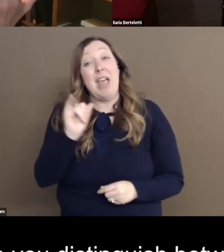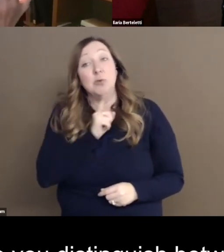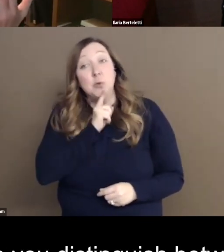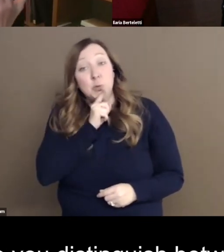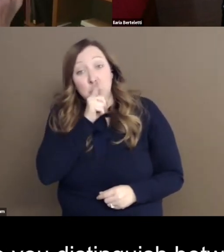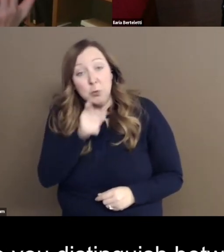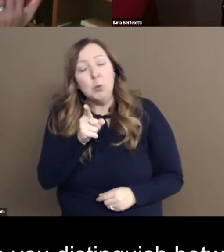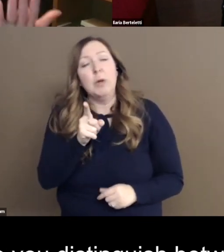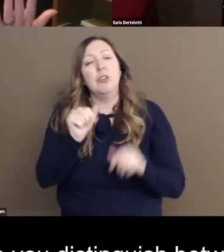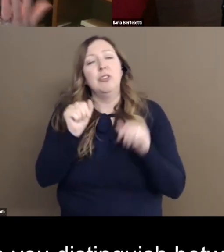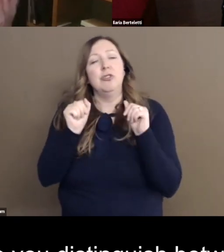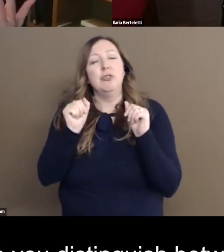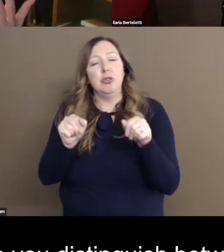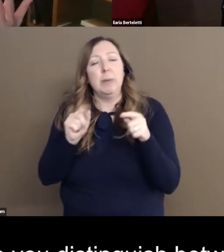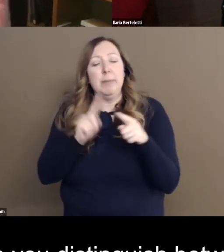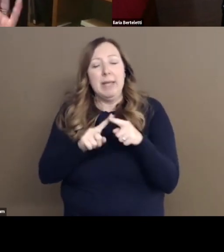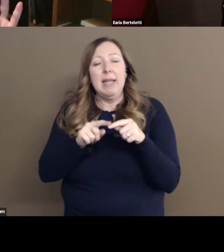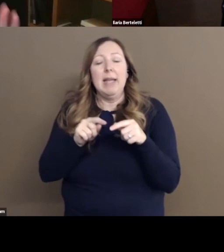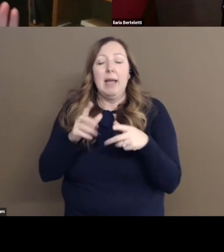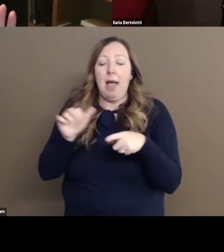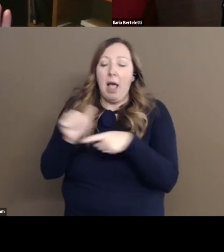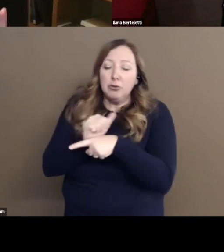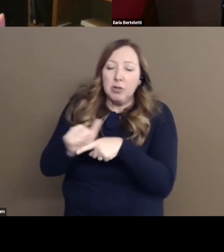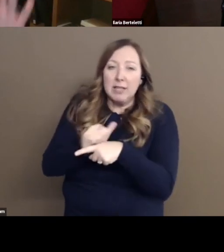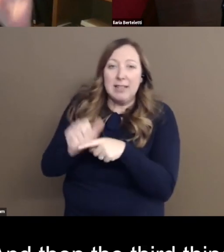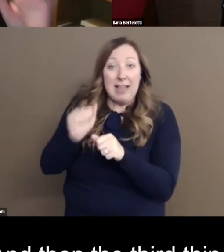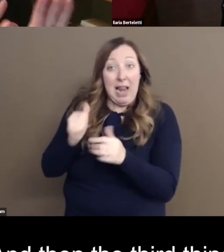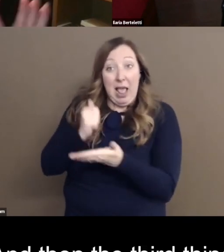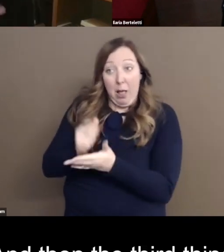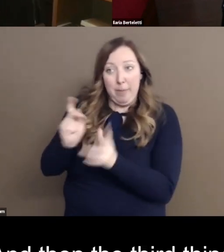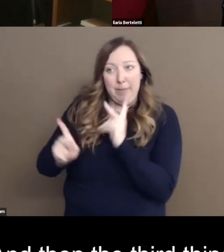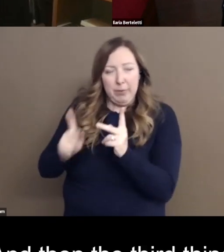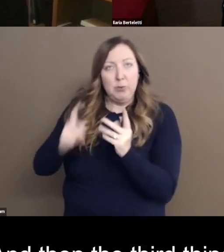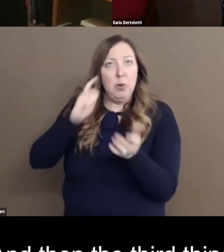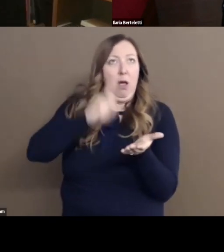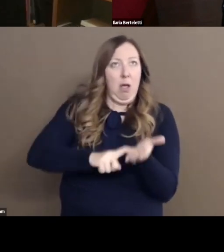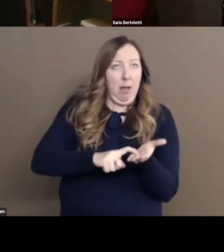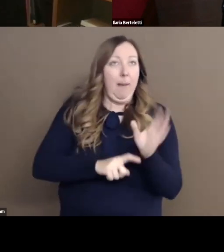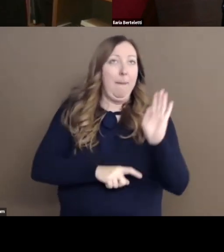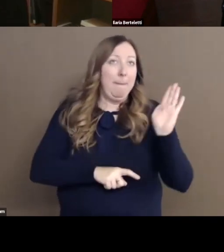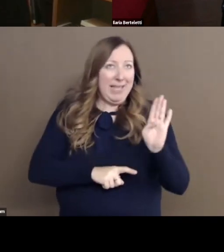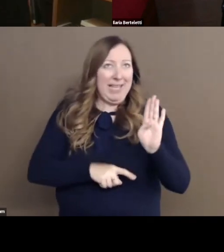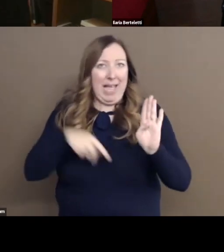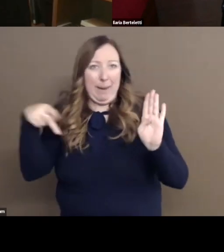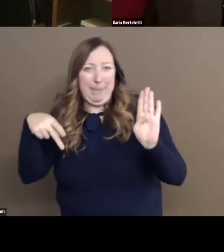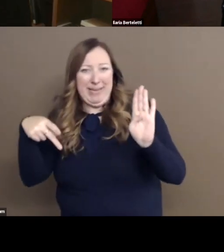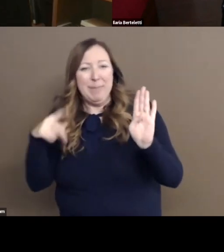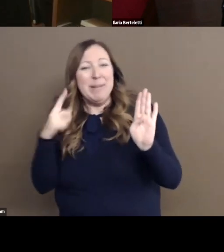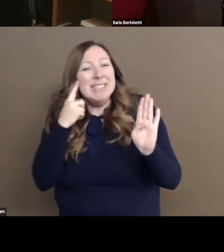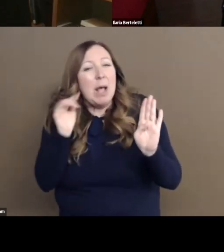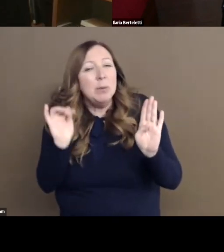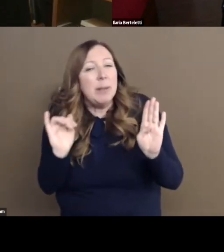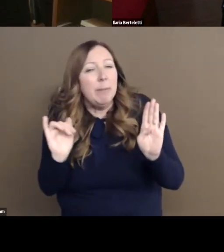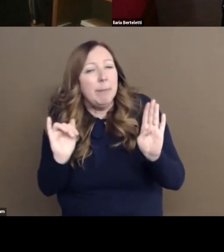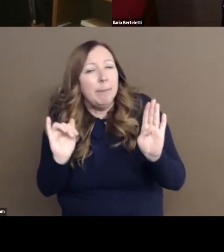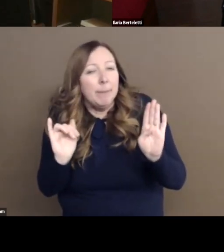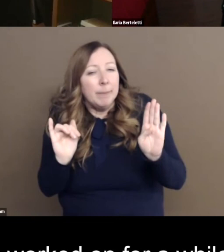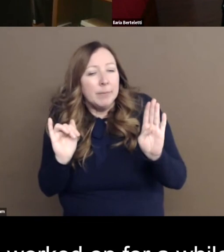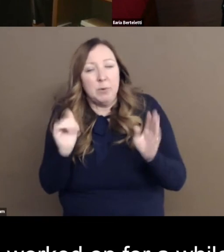between the bees and the peas etc that would be a second thing and then the third thing i just have to bring up